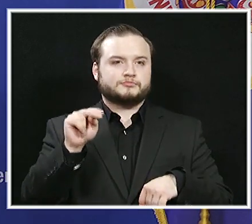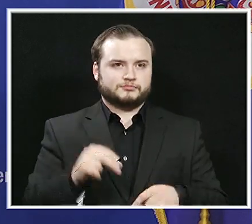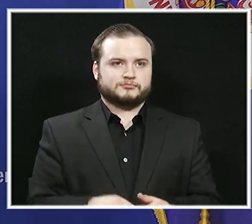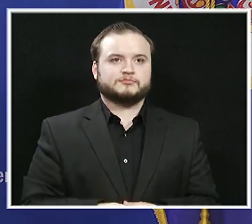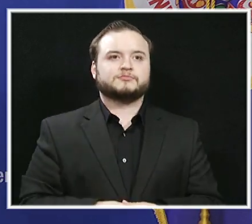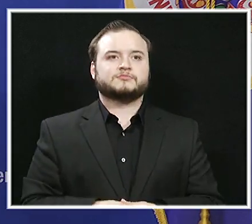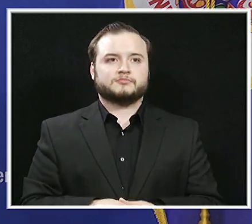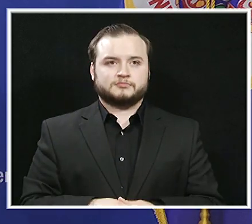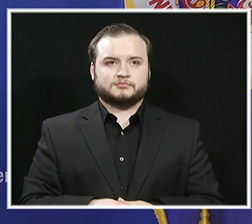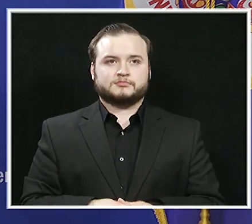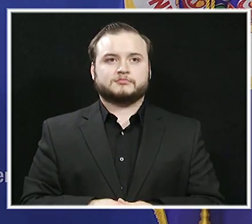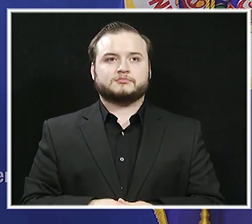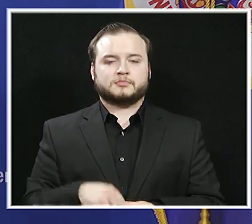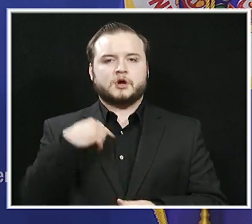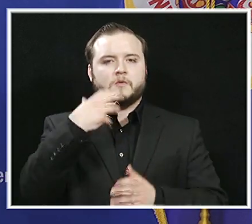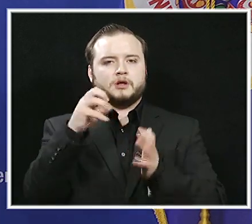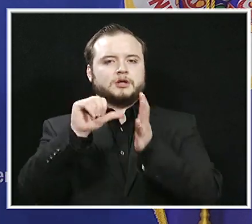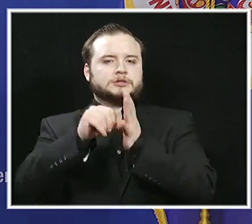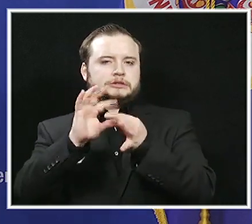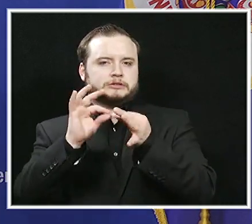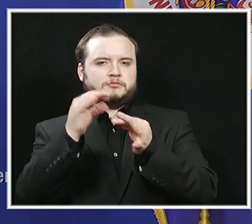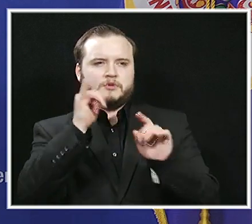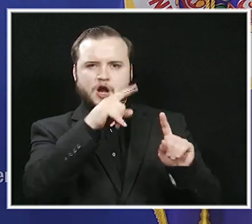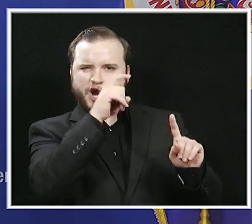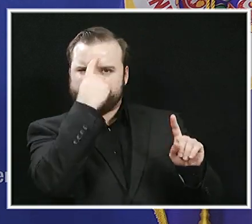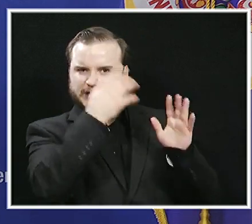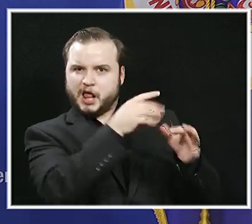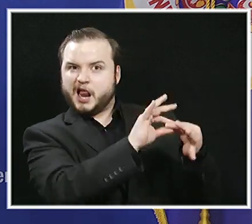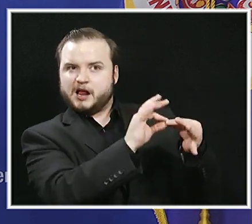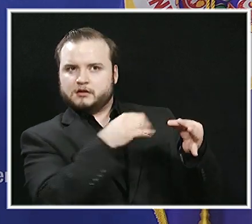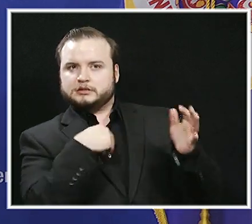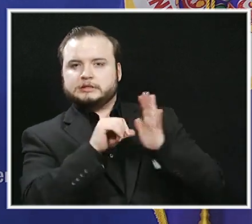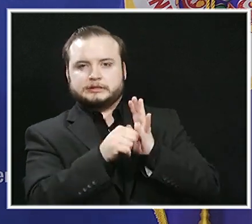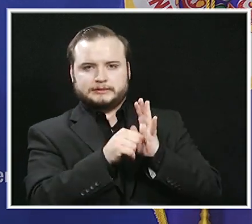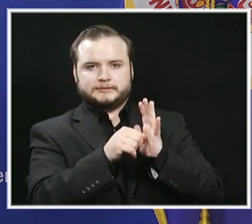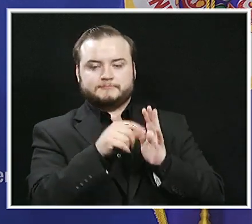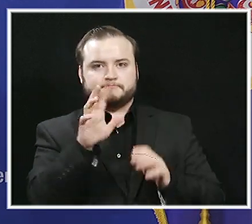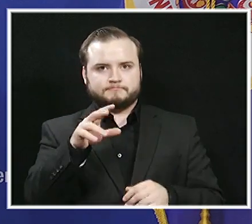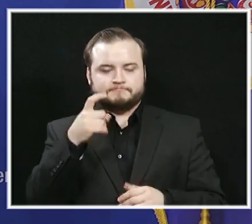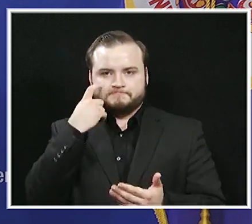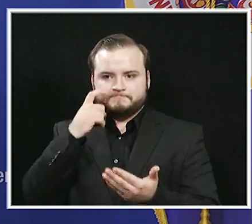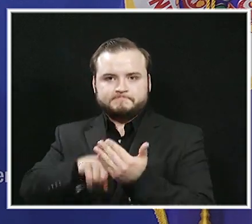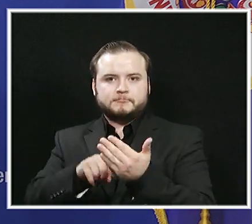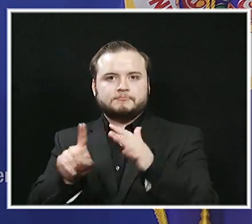at 5,136 total cases. I just want to reinforce something the governor said that I think is very important,